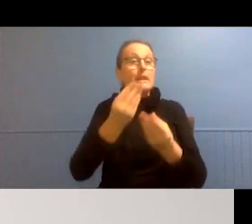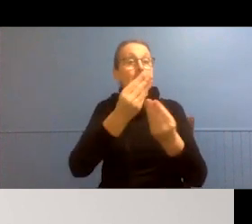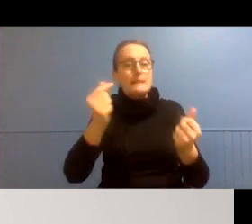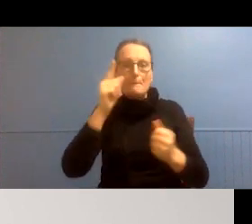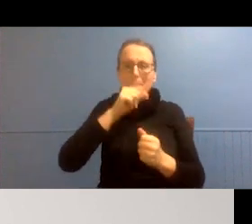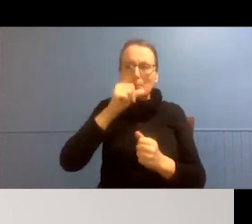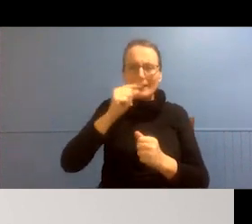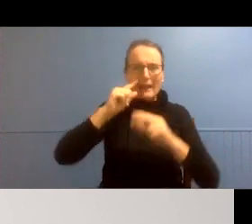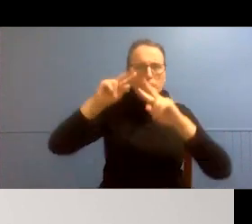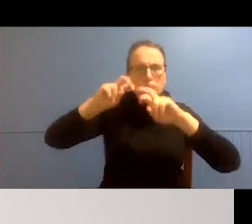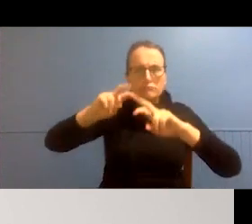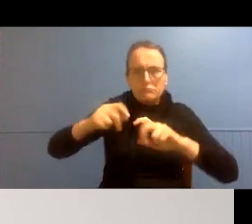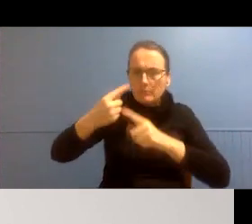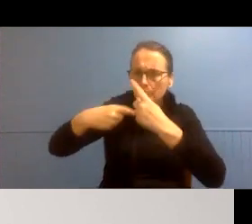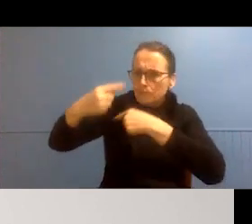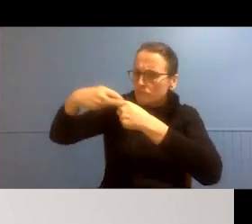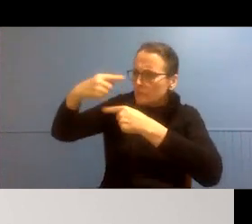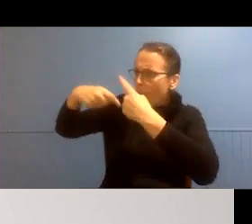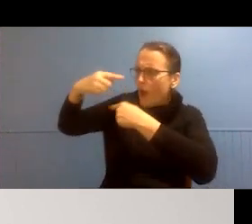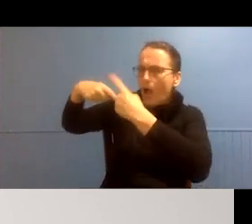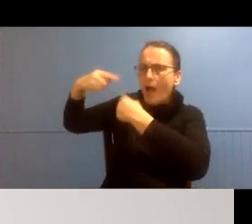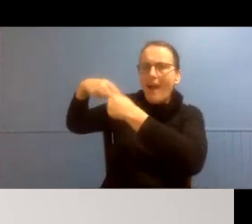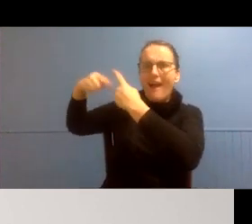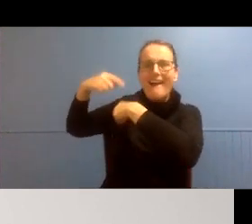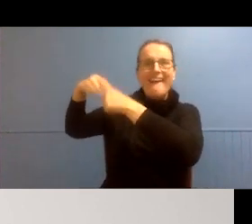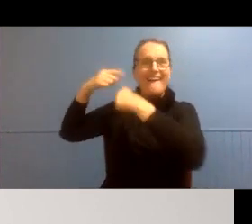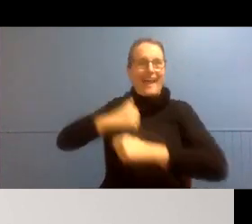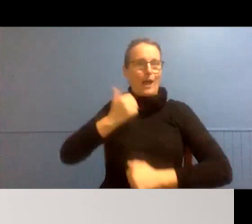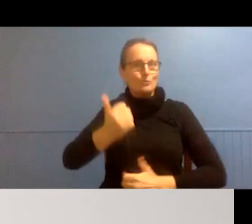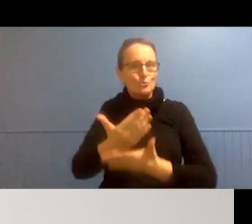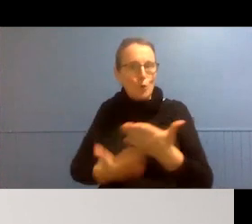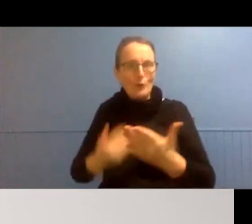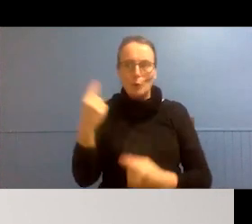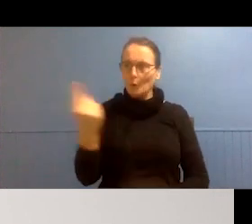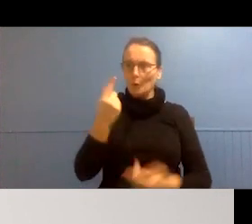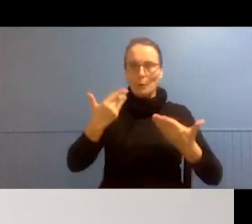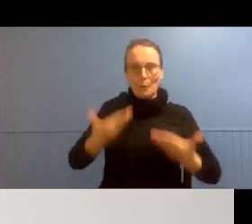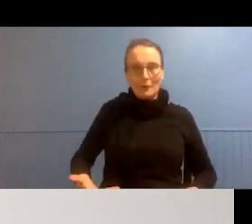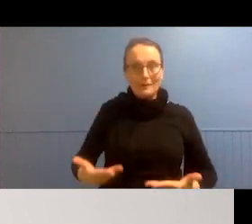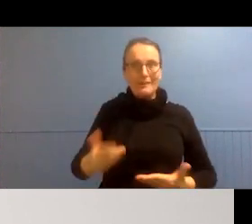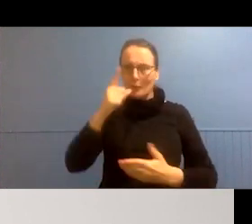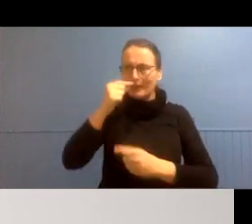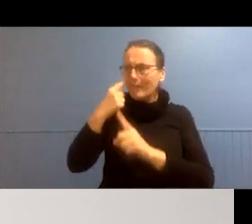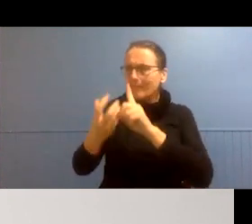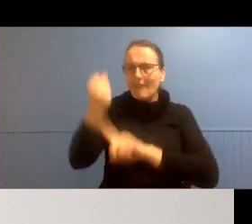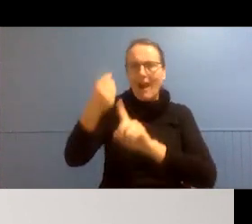back our stories of who we are and where we're from. But some of us can't.